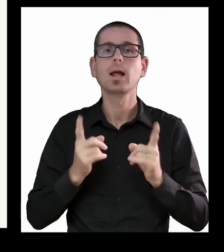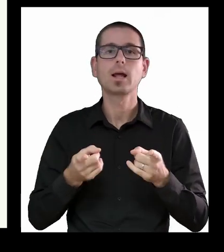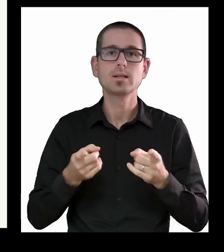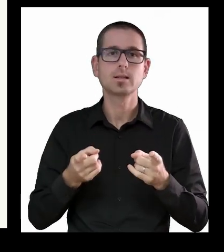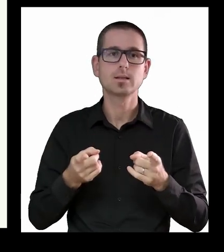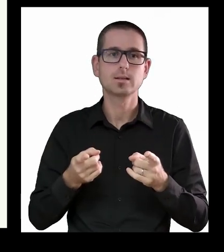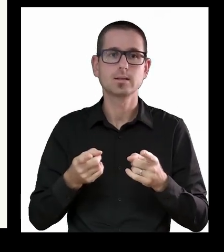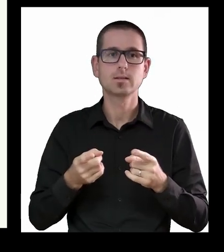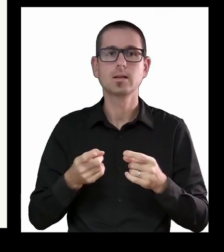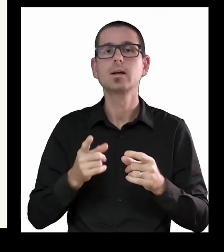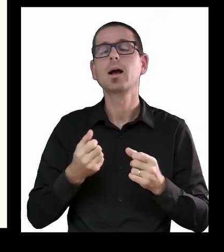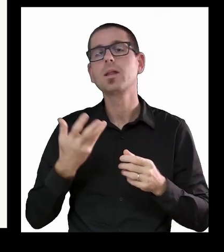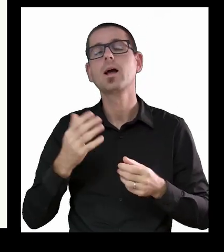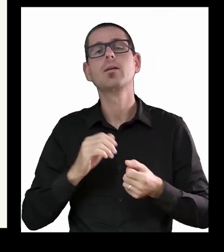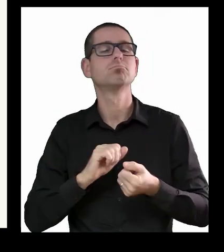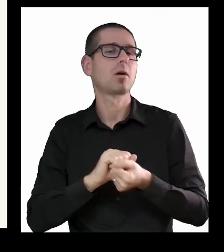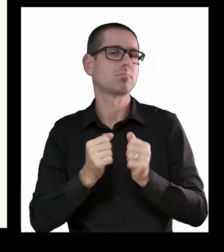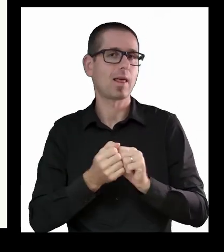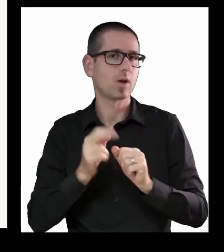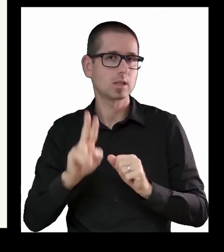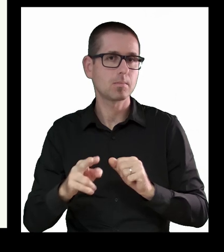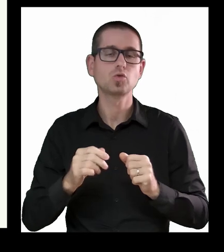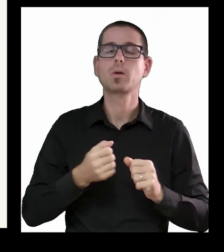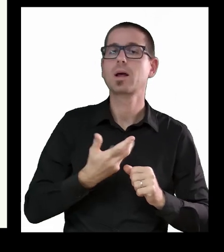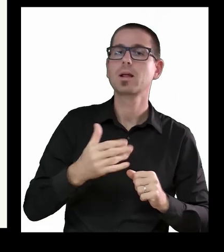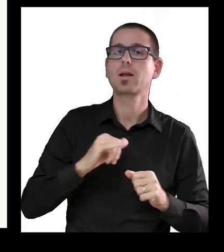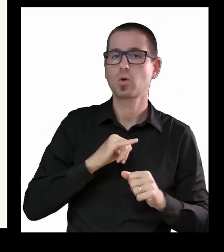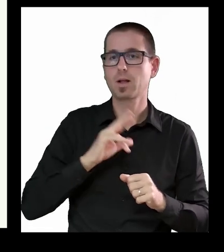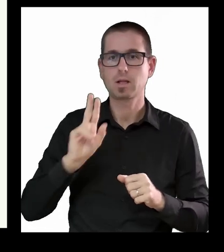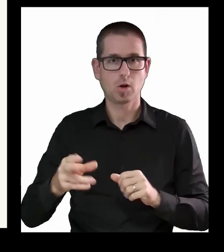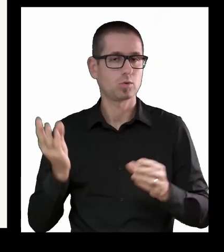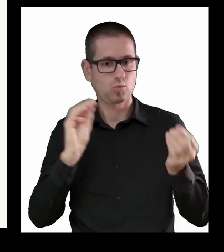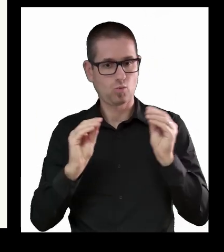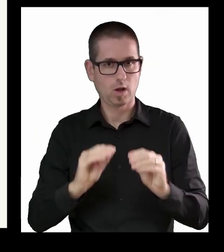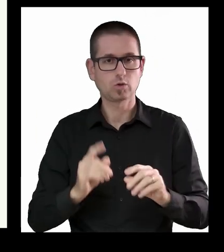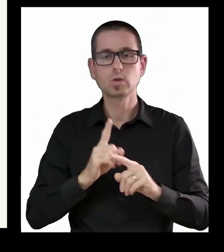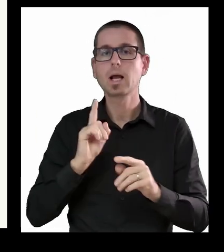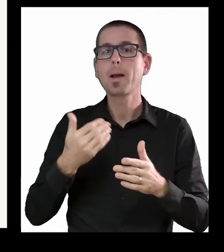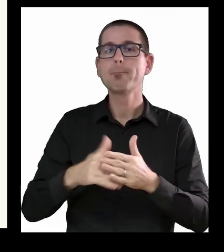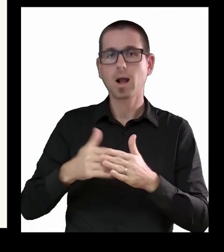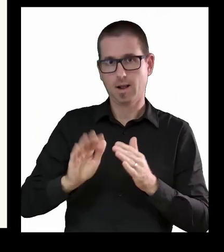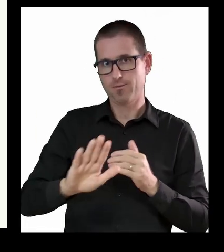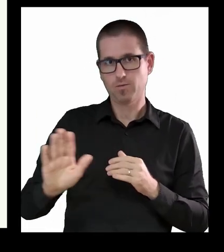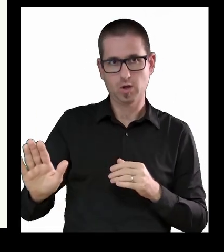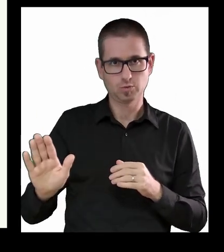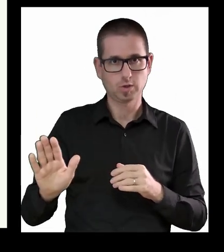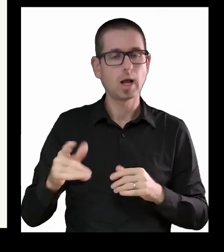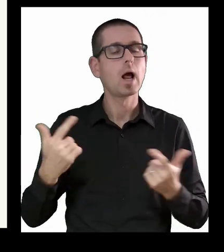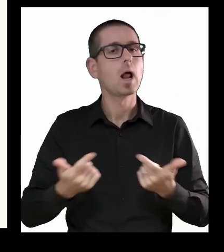qualification that you have or what information that you have and what is missing in yours. So you can study according